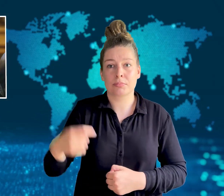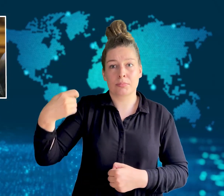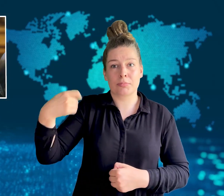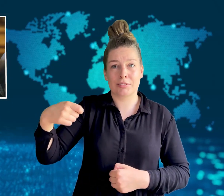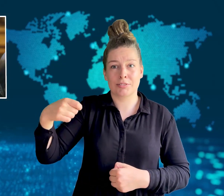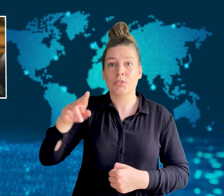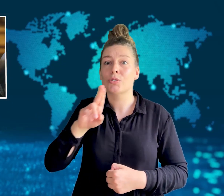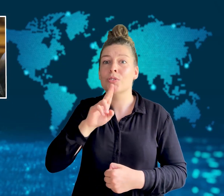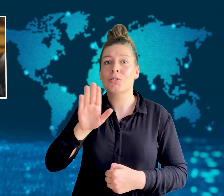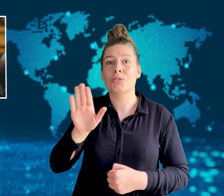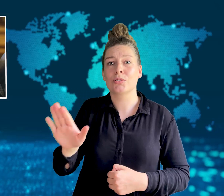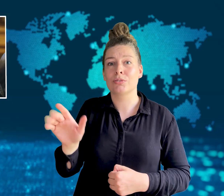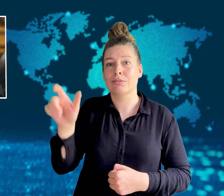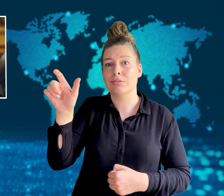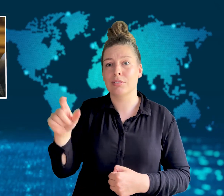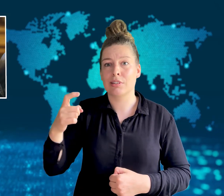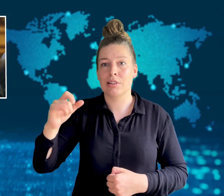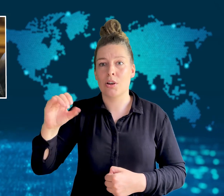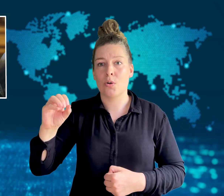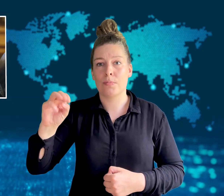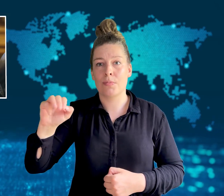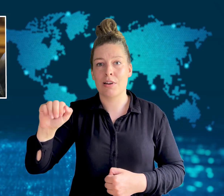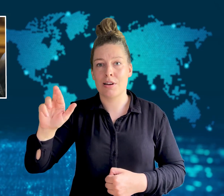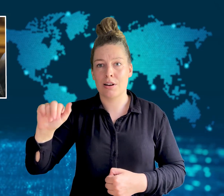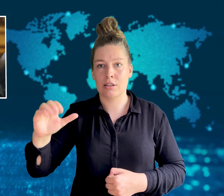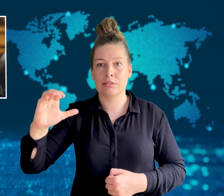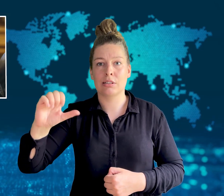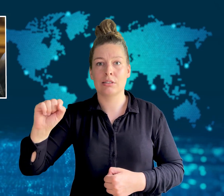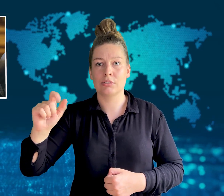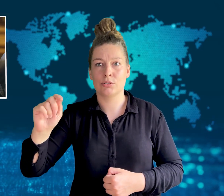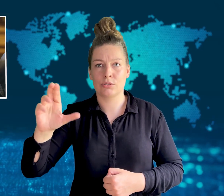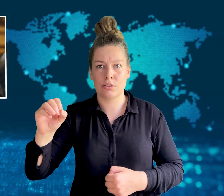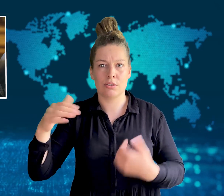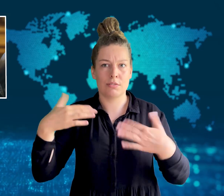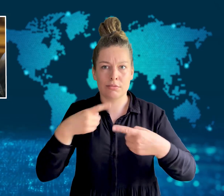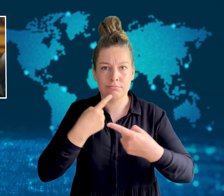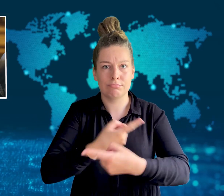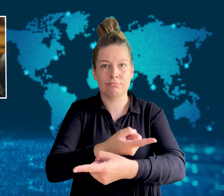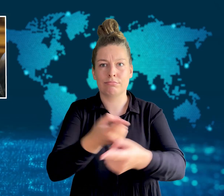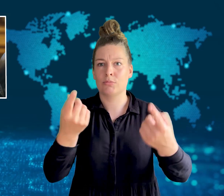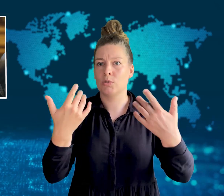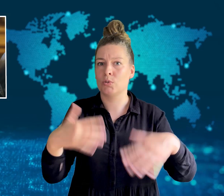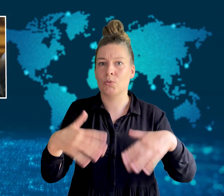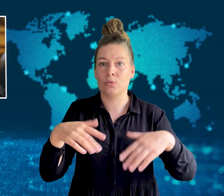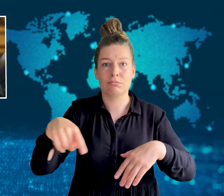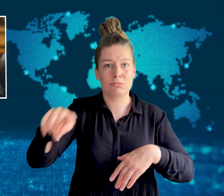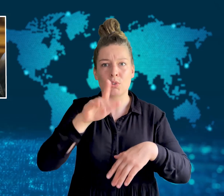Honduras' President, Xiomara Castro, said that those involved would